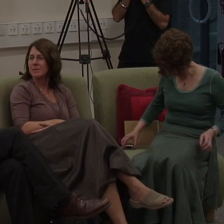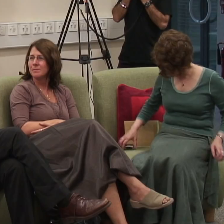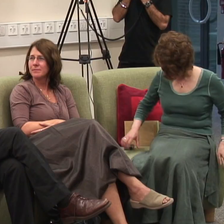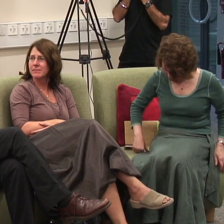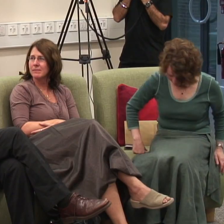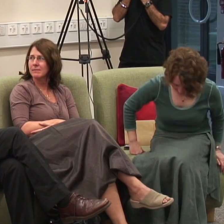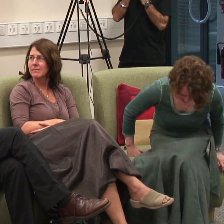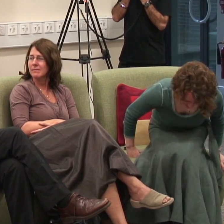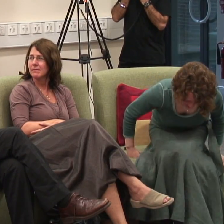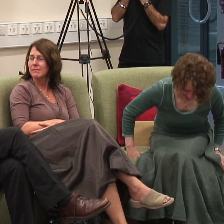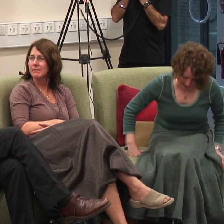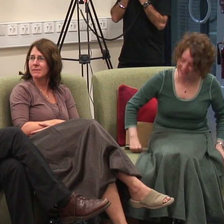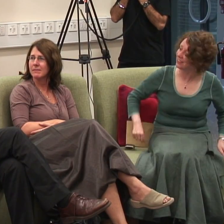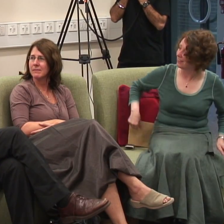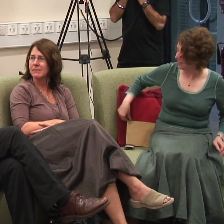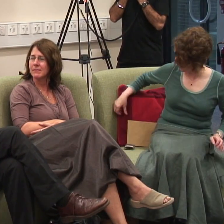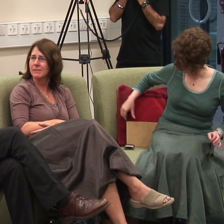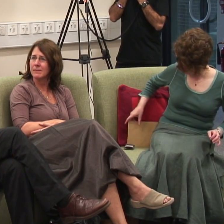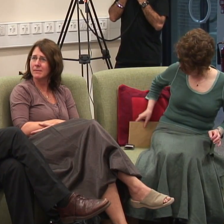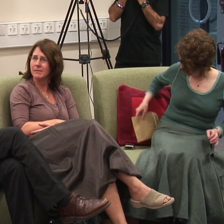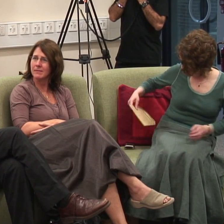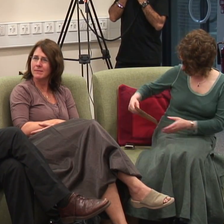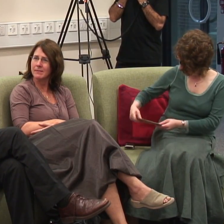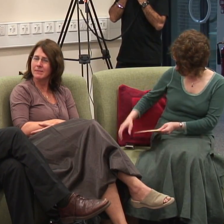Do you think it’s at all damaging to your credibility to be seen to be associated with